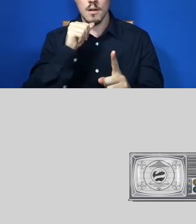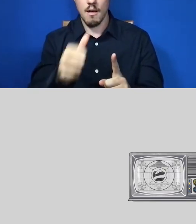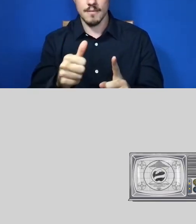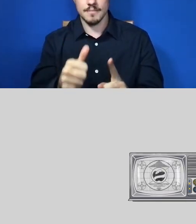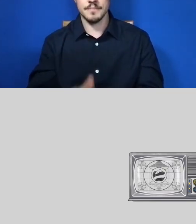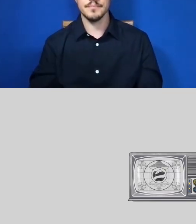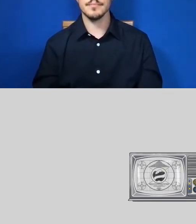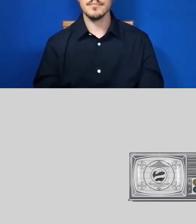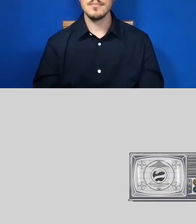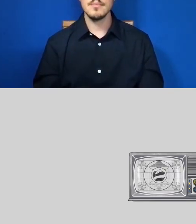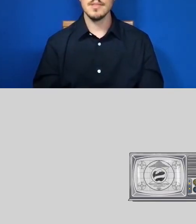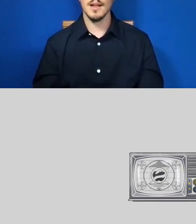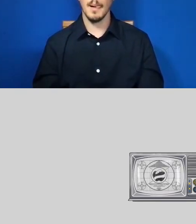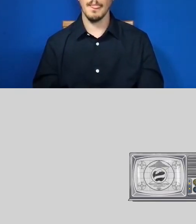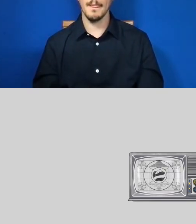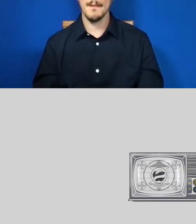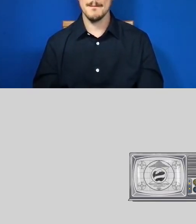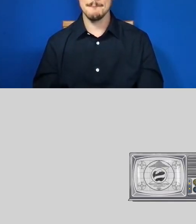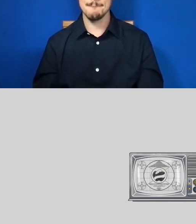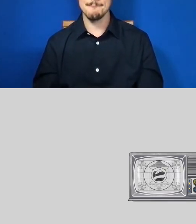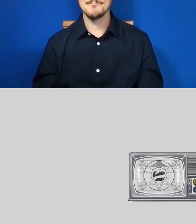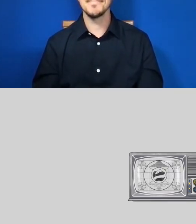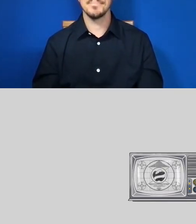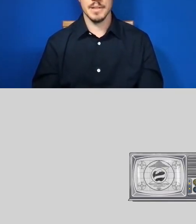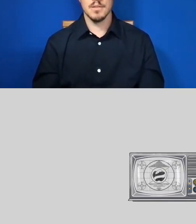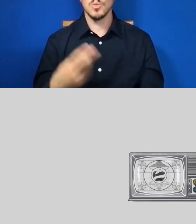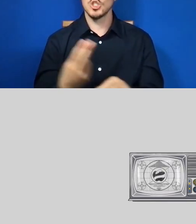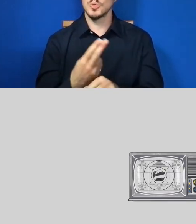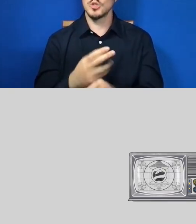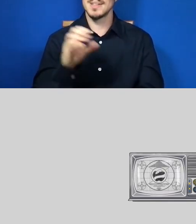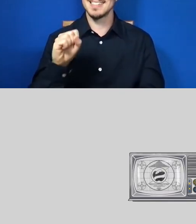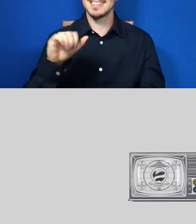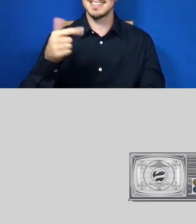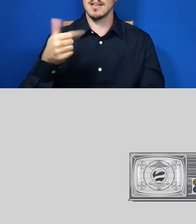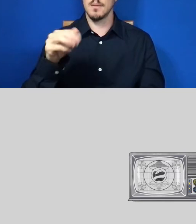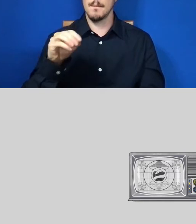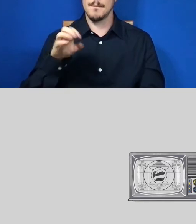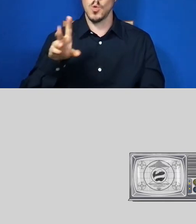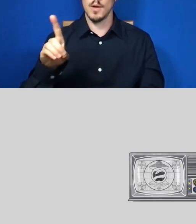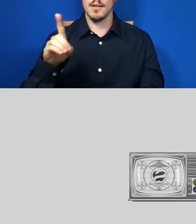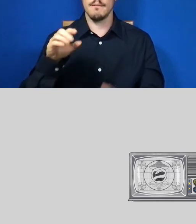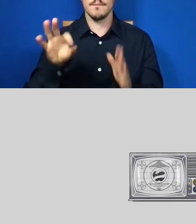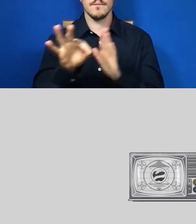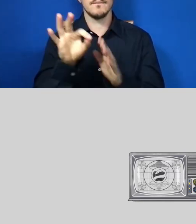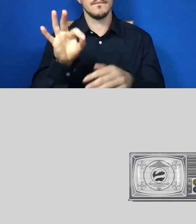The activation we're using for our neural network here is the Sigmoid Function. The Sigmoid Function is useful